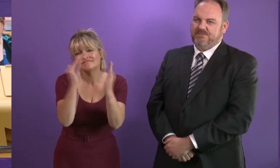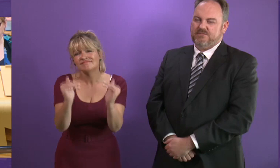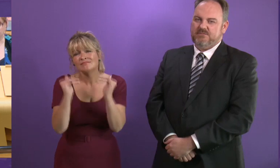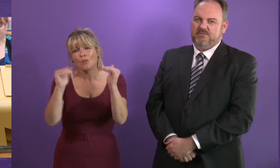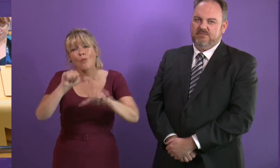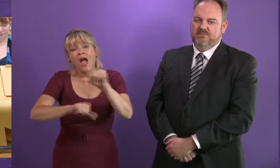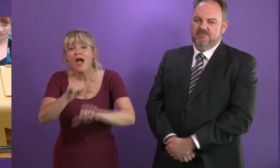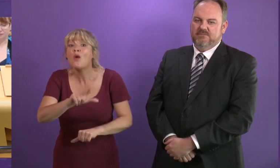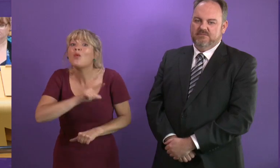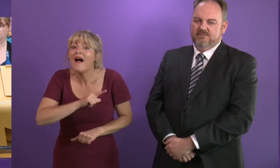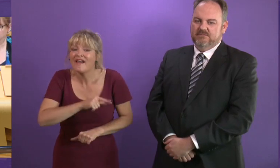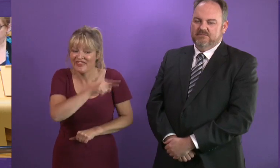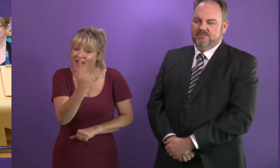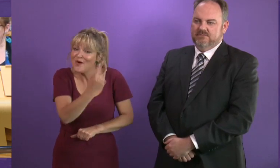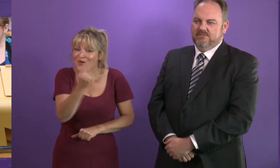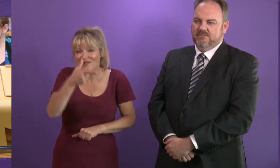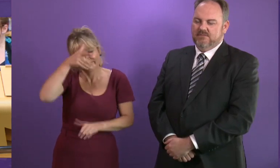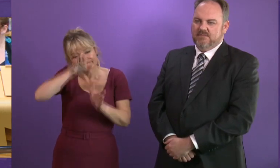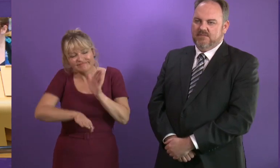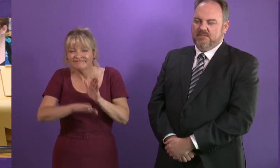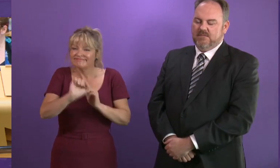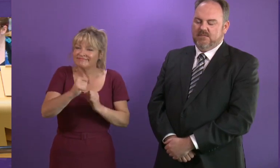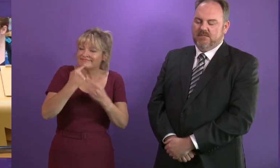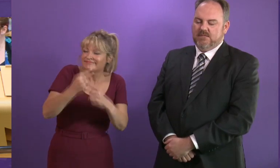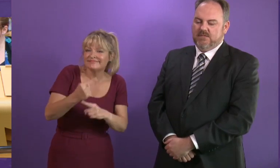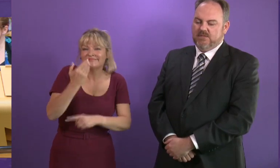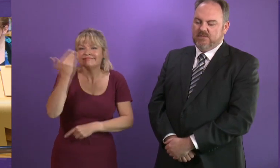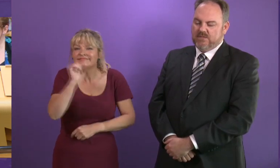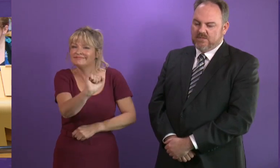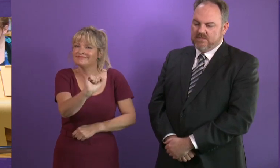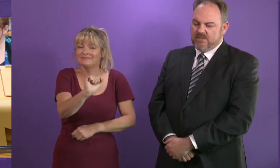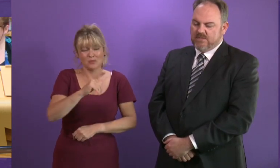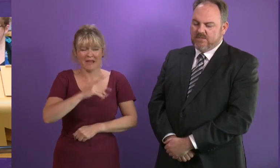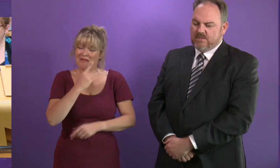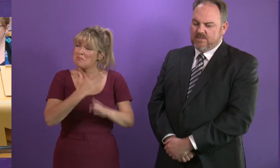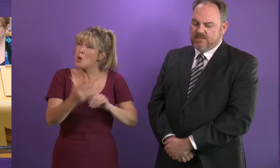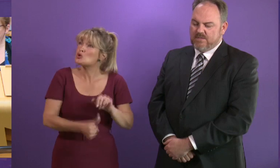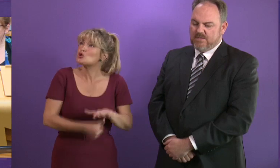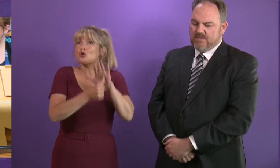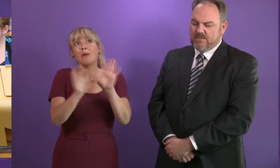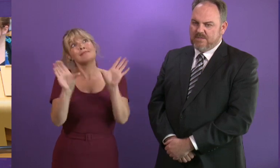work in them. We have more top-class universities than almost any other country in the world.